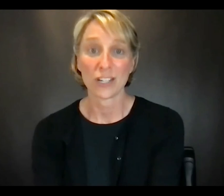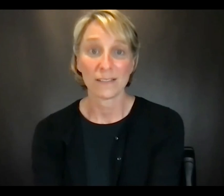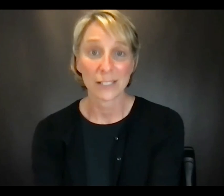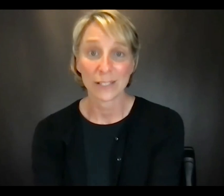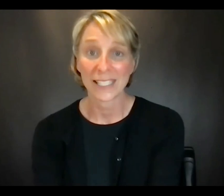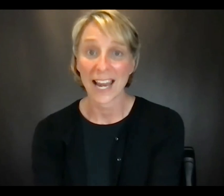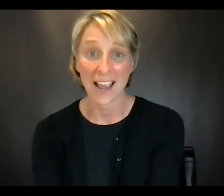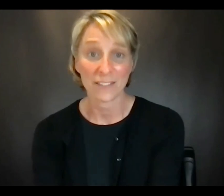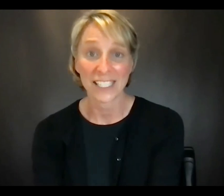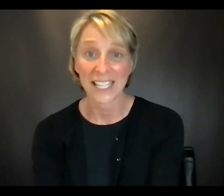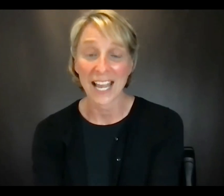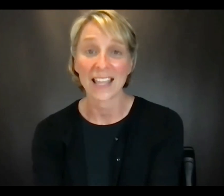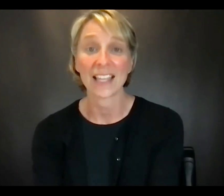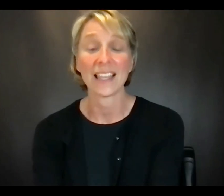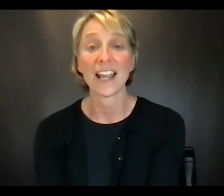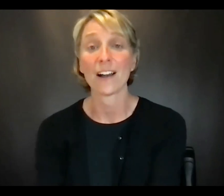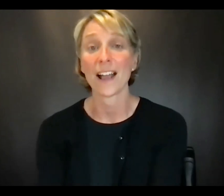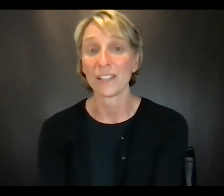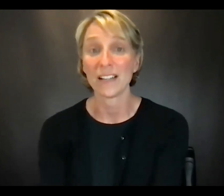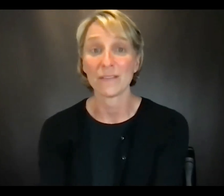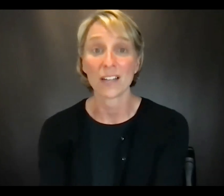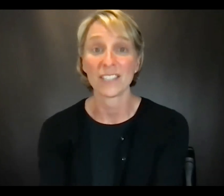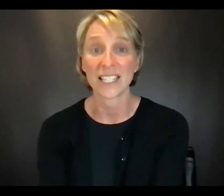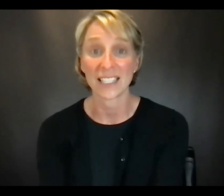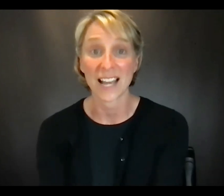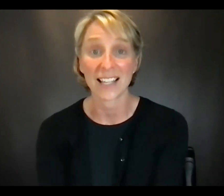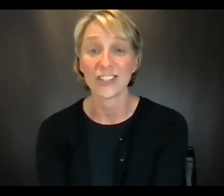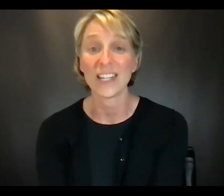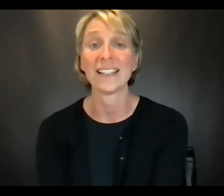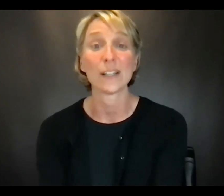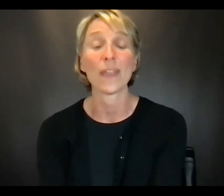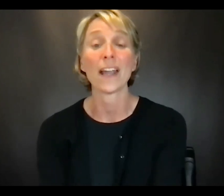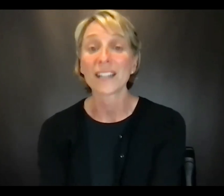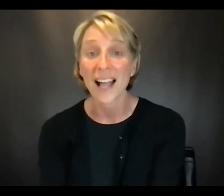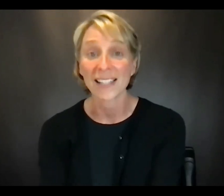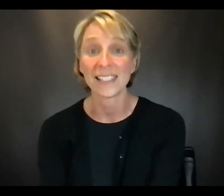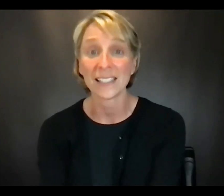of students, I have to say that they are heavily involved in technology, and so they are constantly